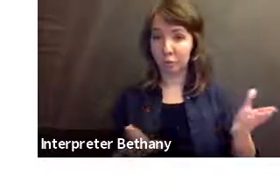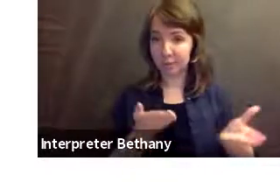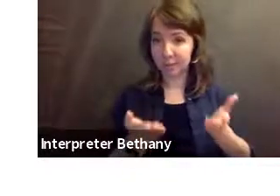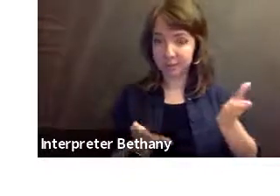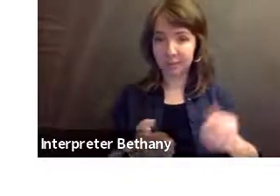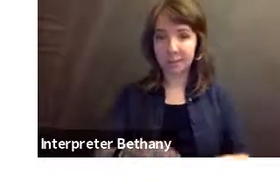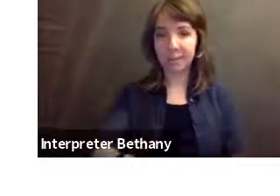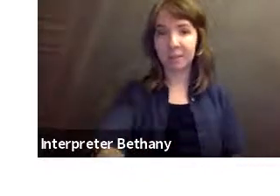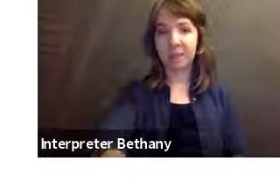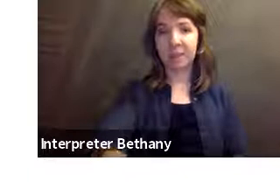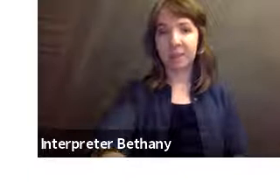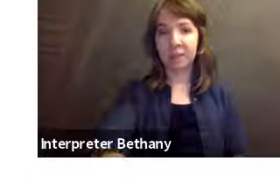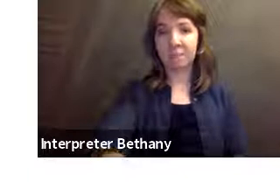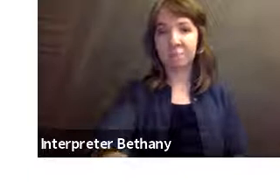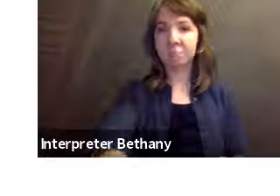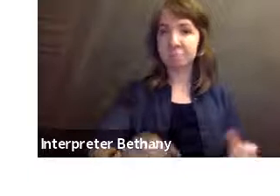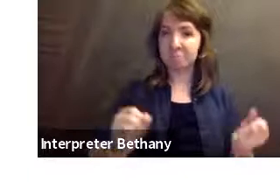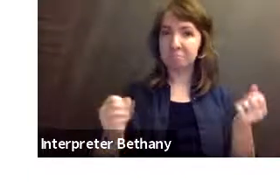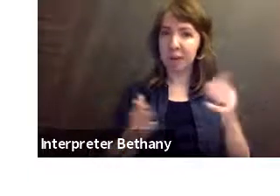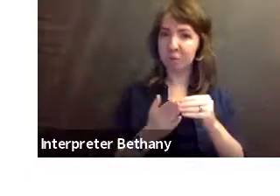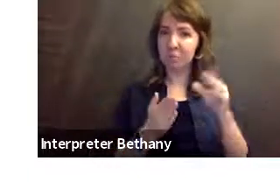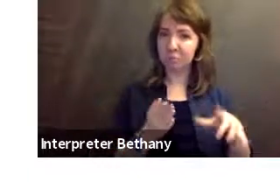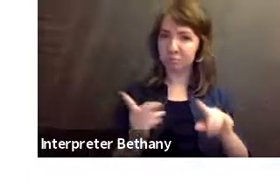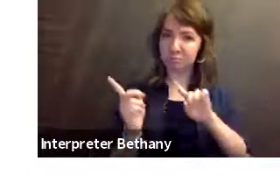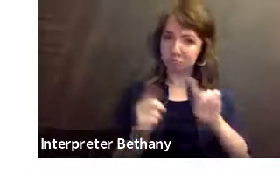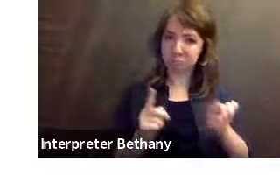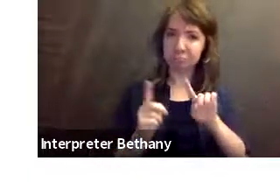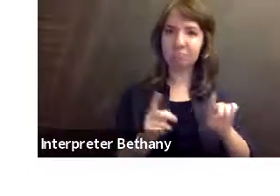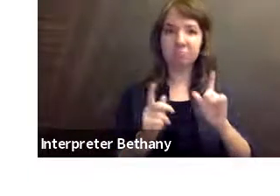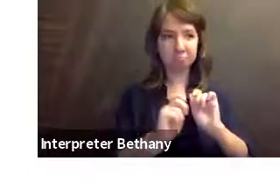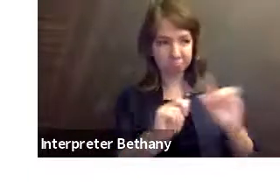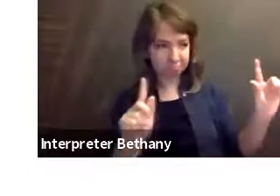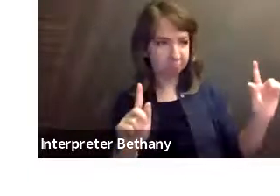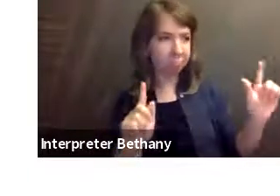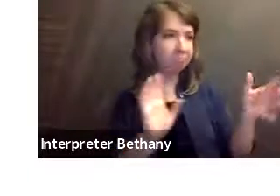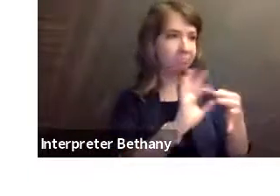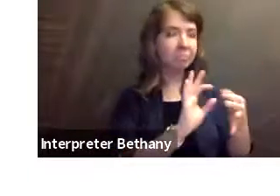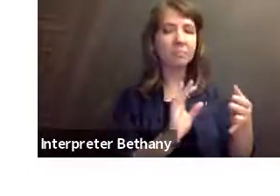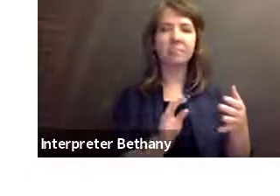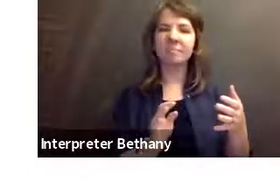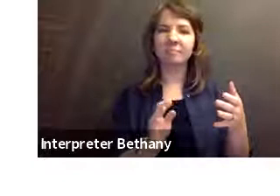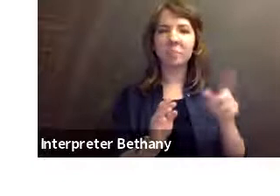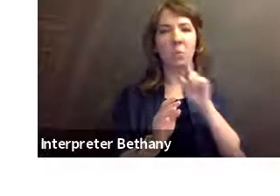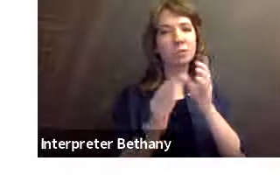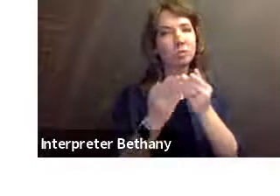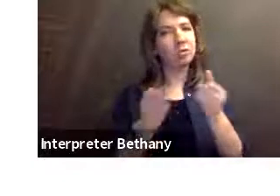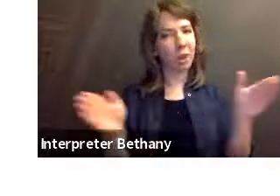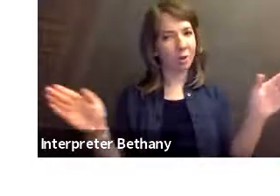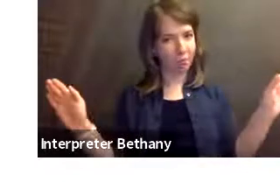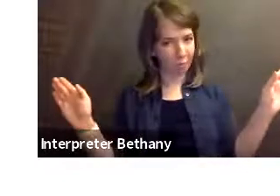Linda Kobashigawa: We have quite a few students attend those they found them really helpful. They are very general sessions and we already come in with